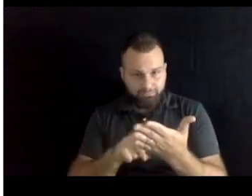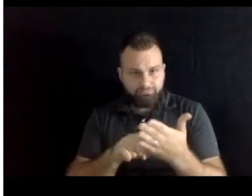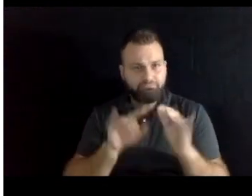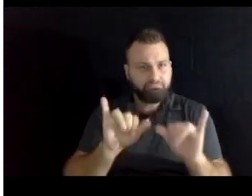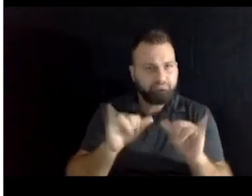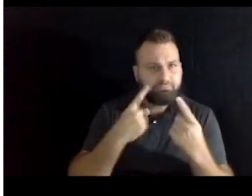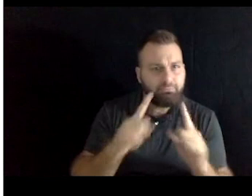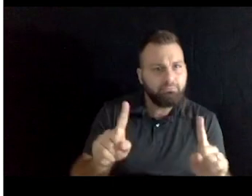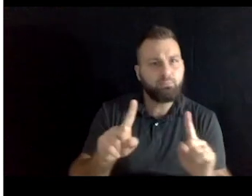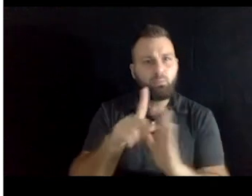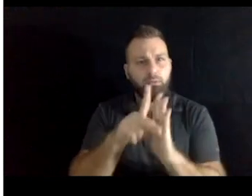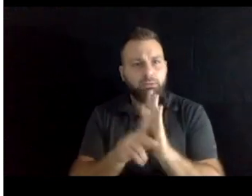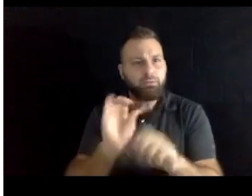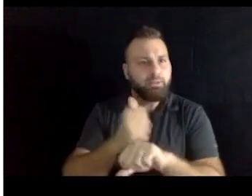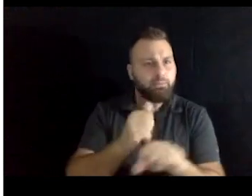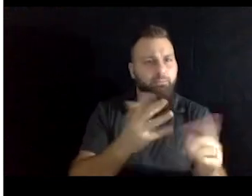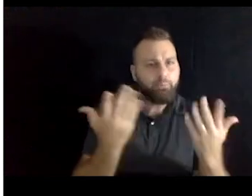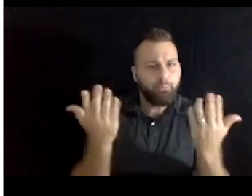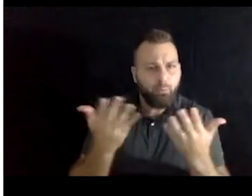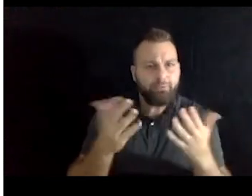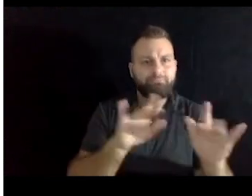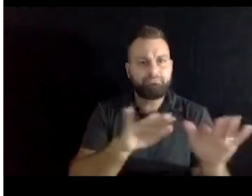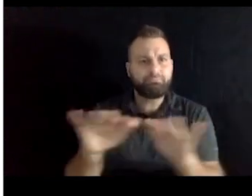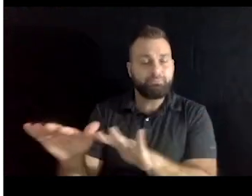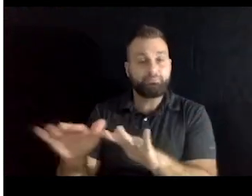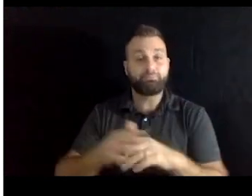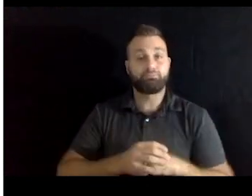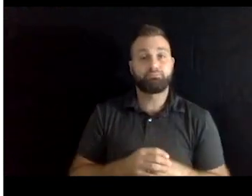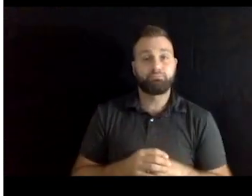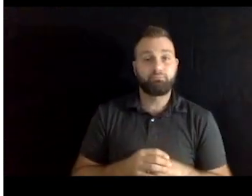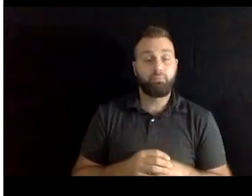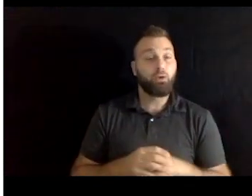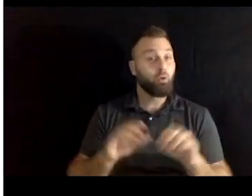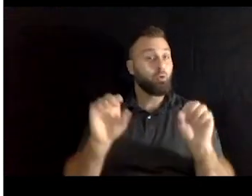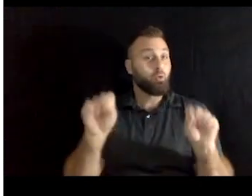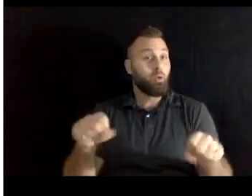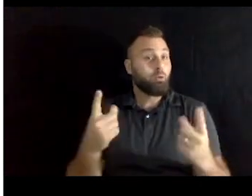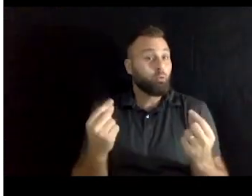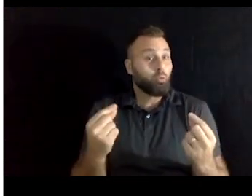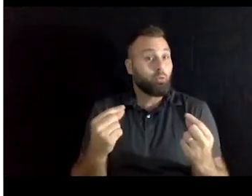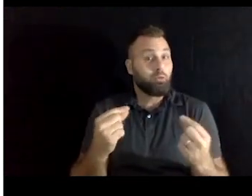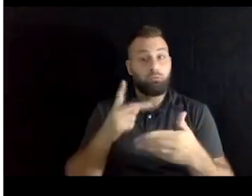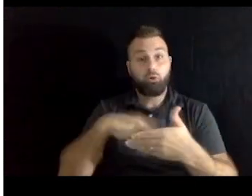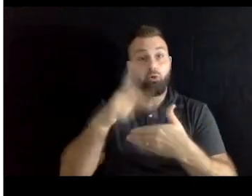Really, at a high level, there's really two ways you can do this. You can roll out programs without